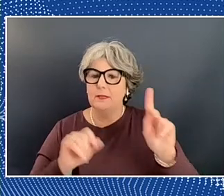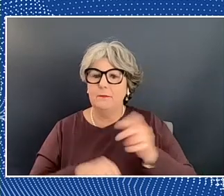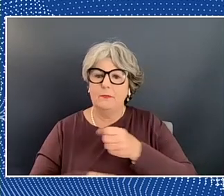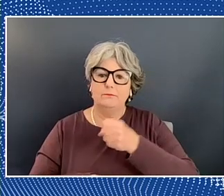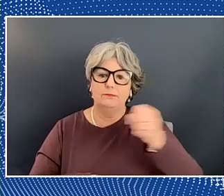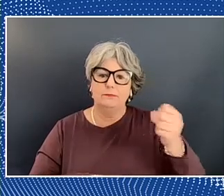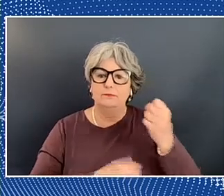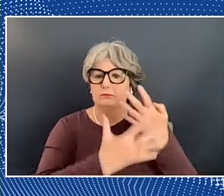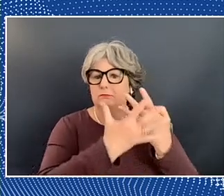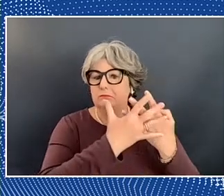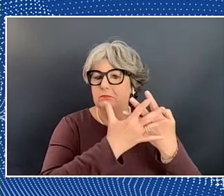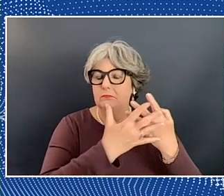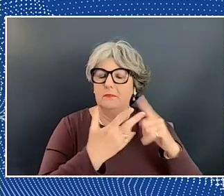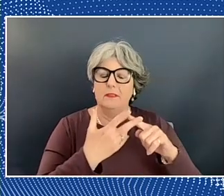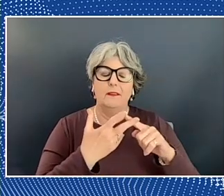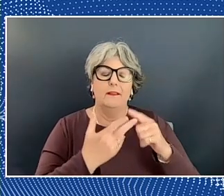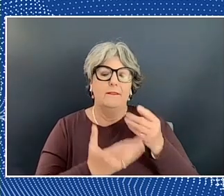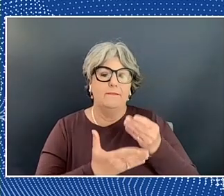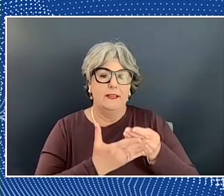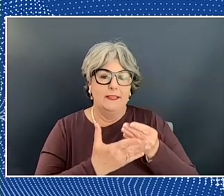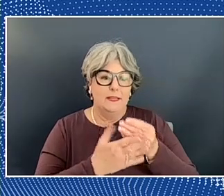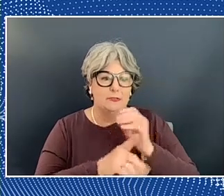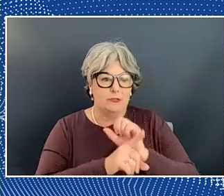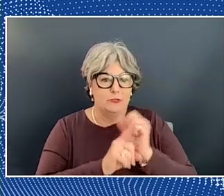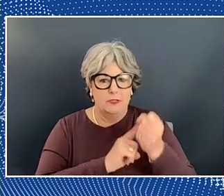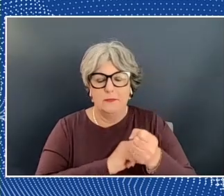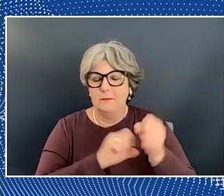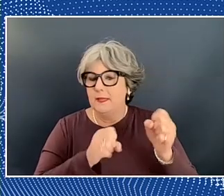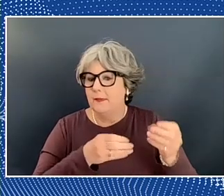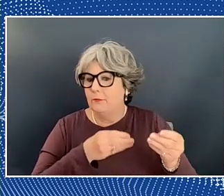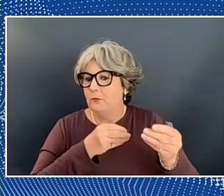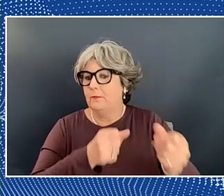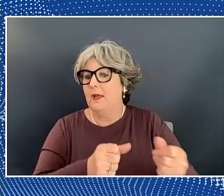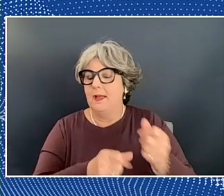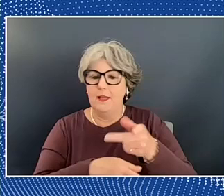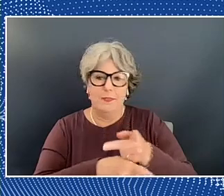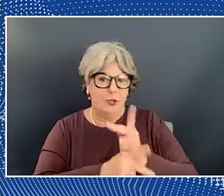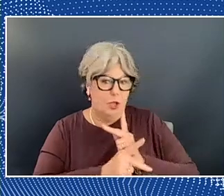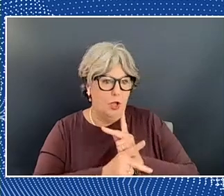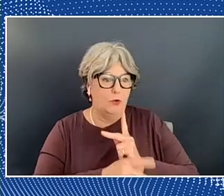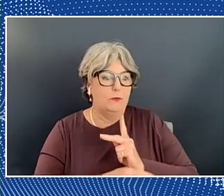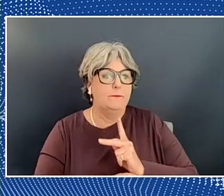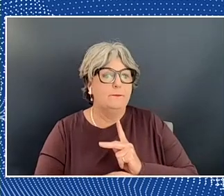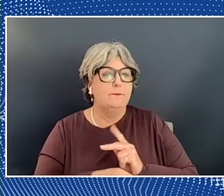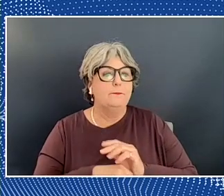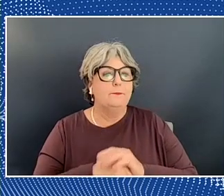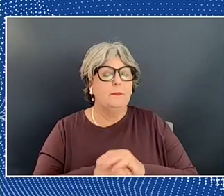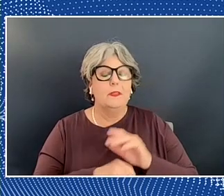circumstances, and the ability to repay the loan with particularly- with particular attention to disproportionate